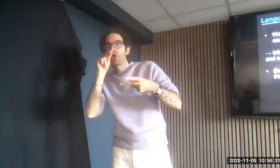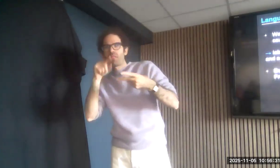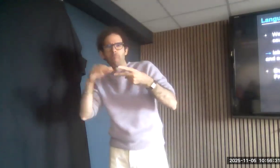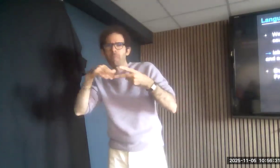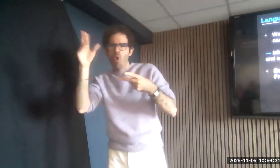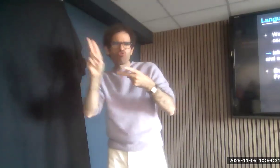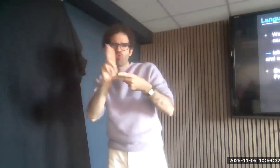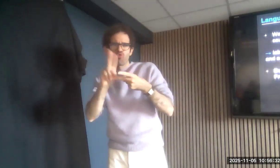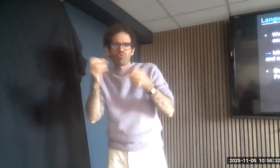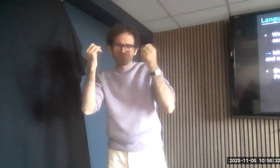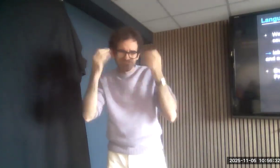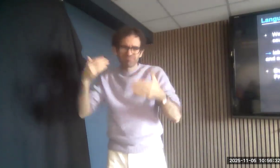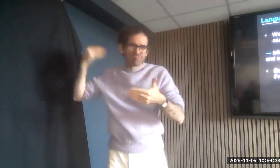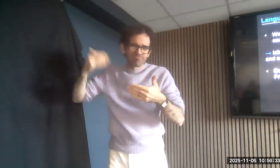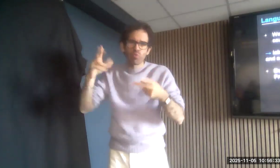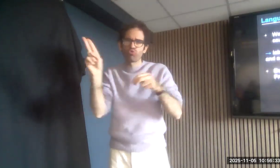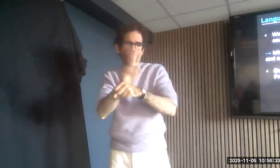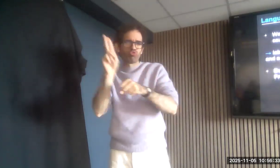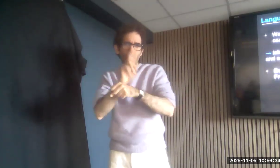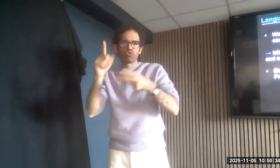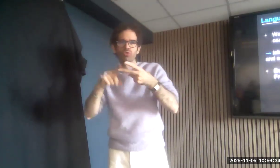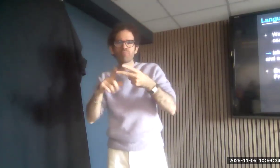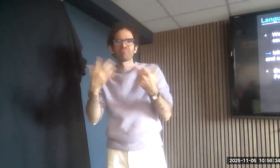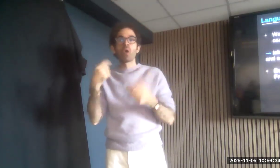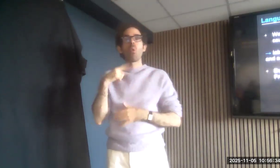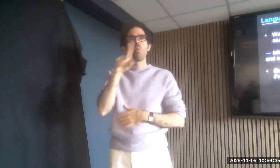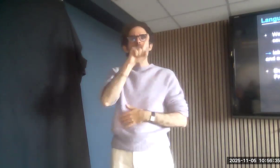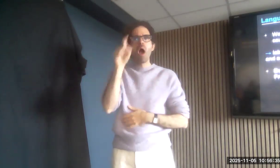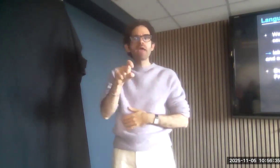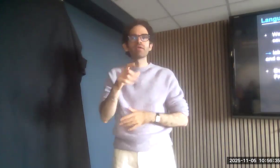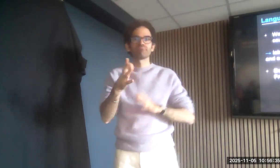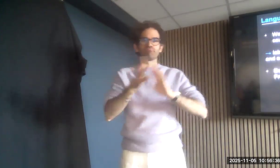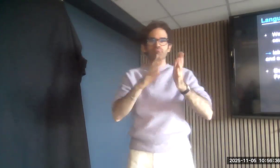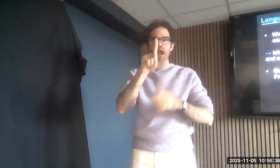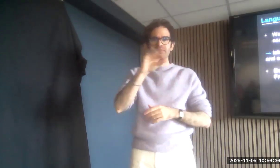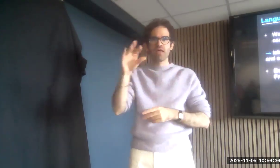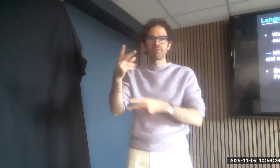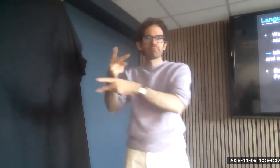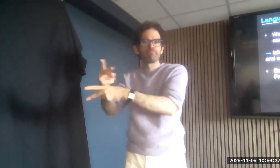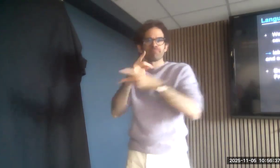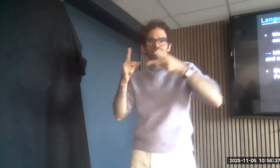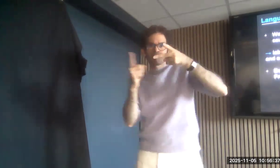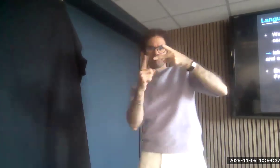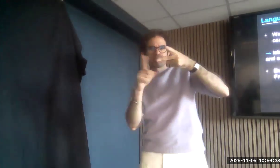In spoken French, we use FAIRE much more often.